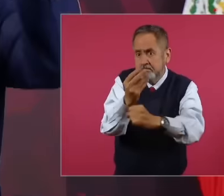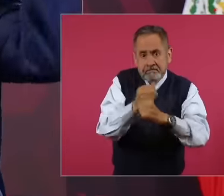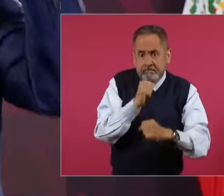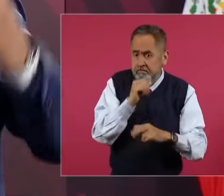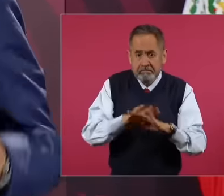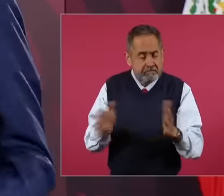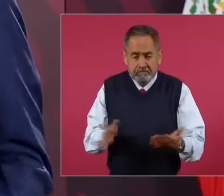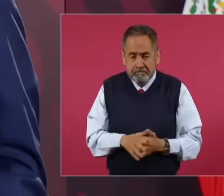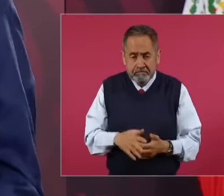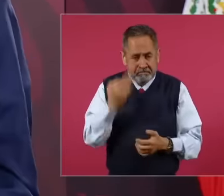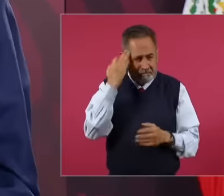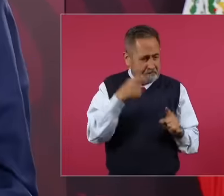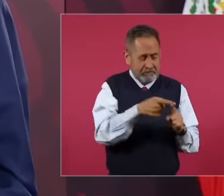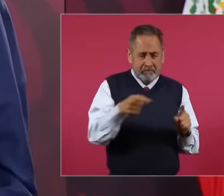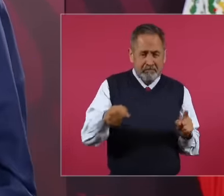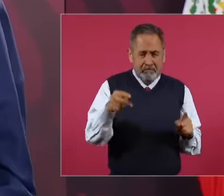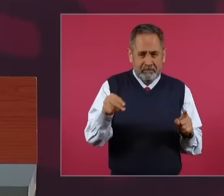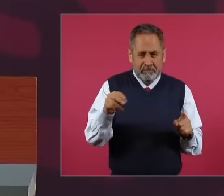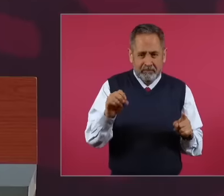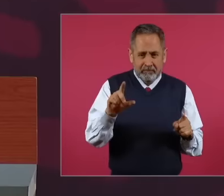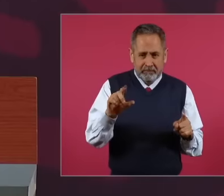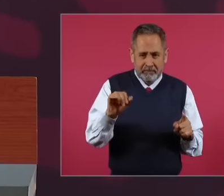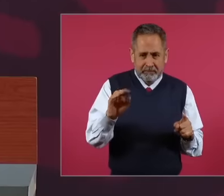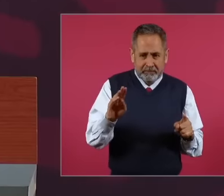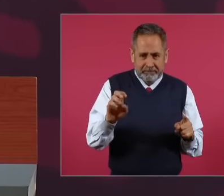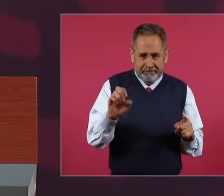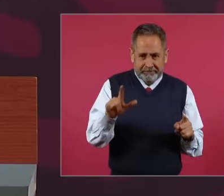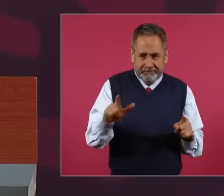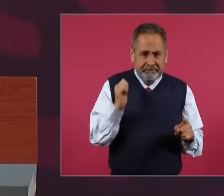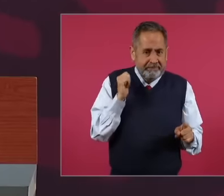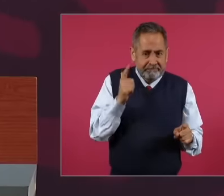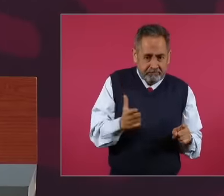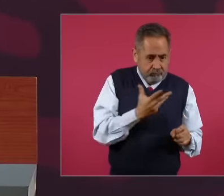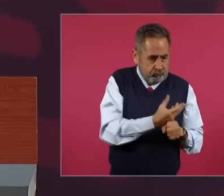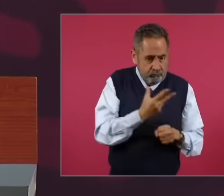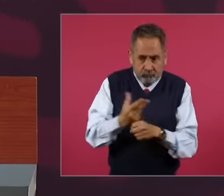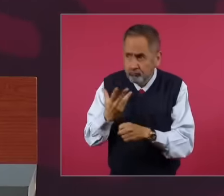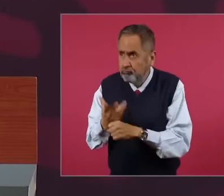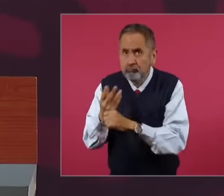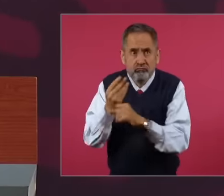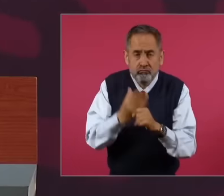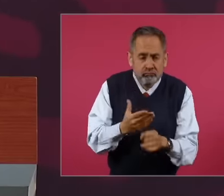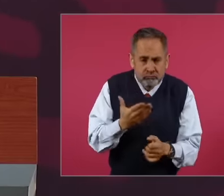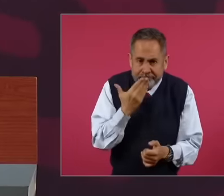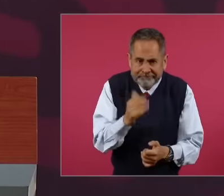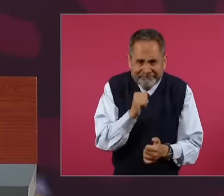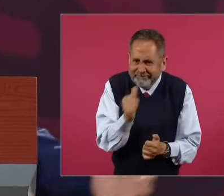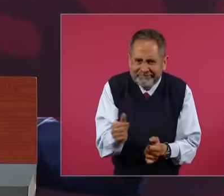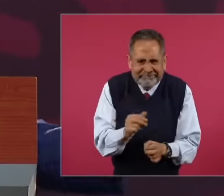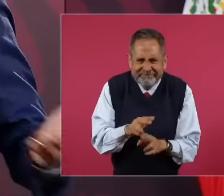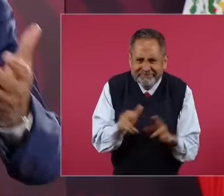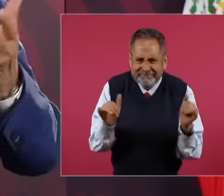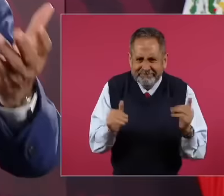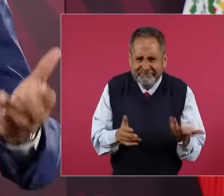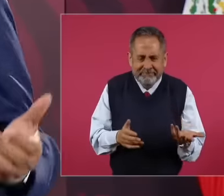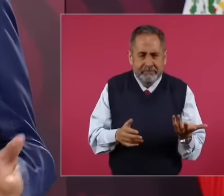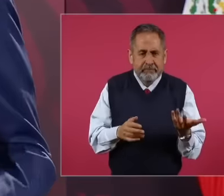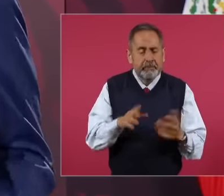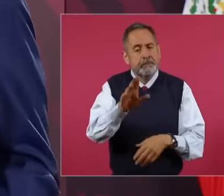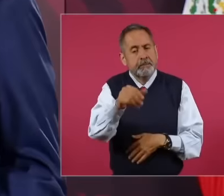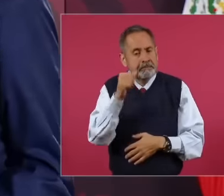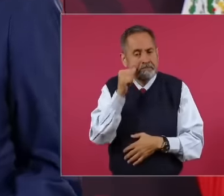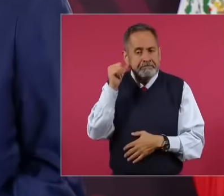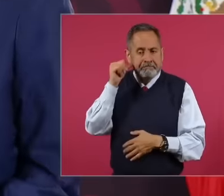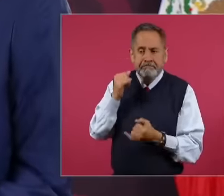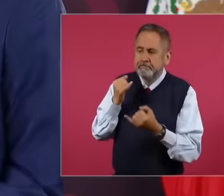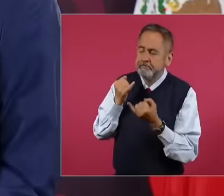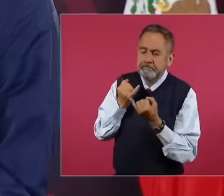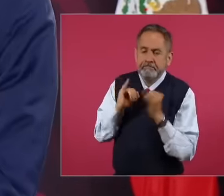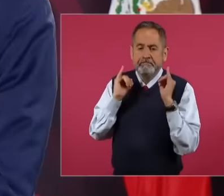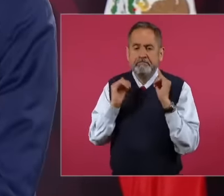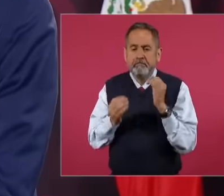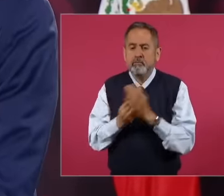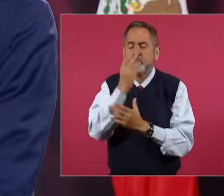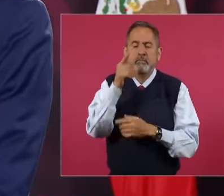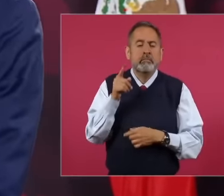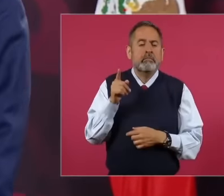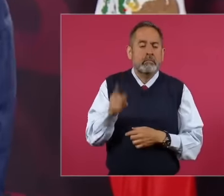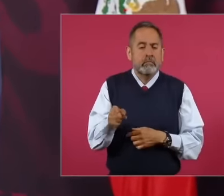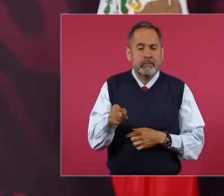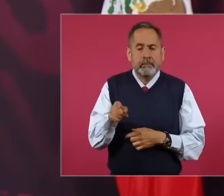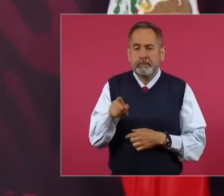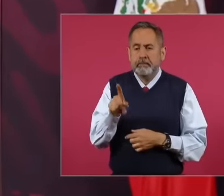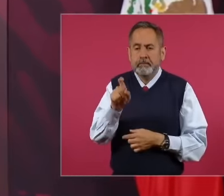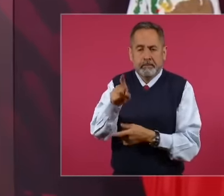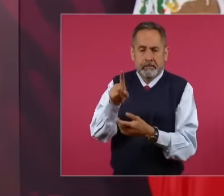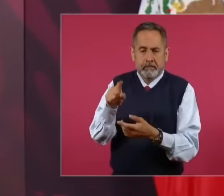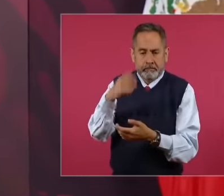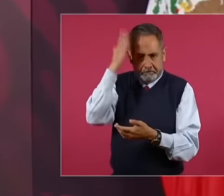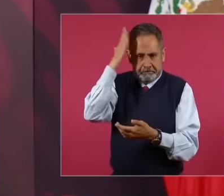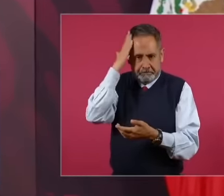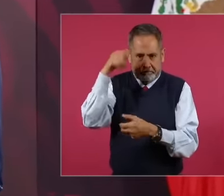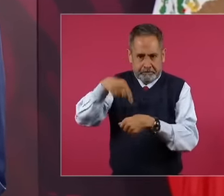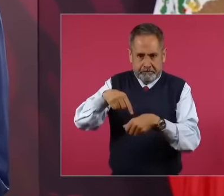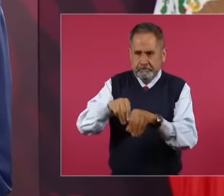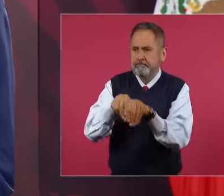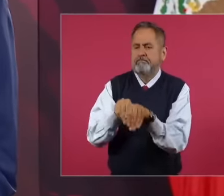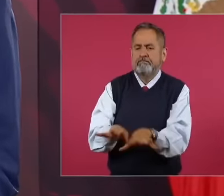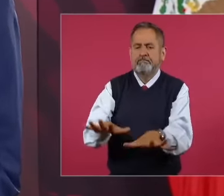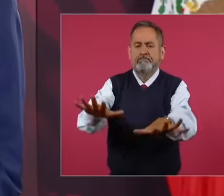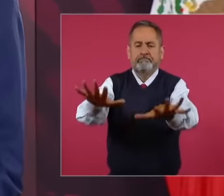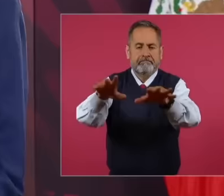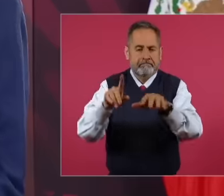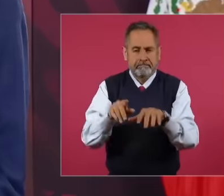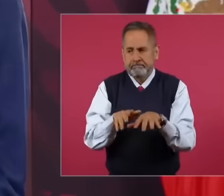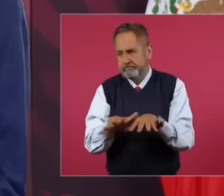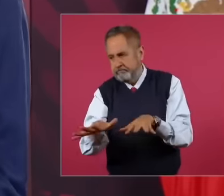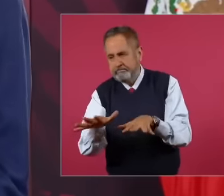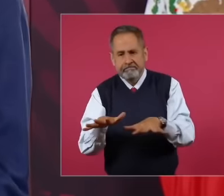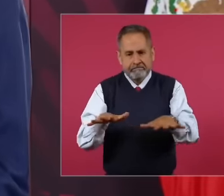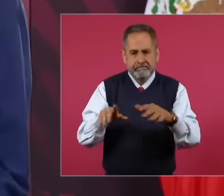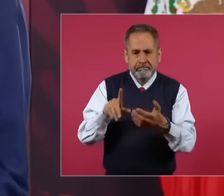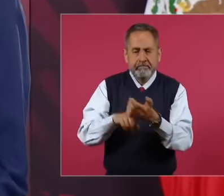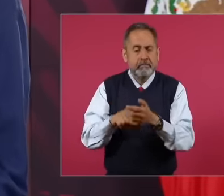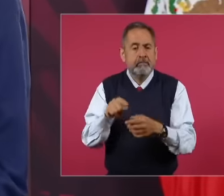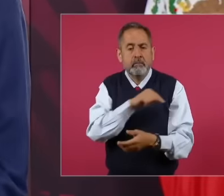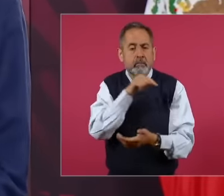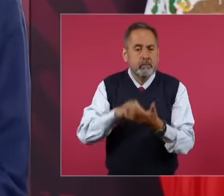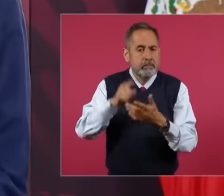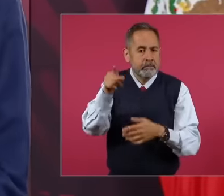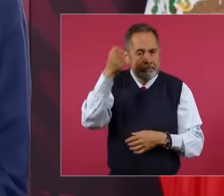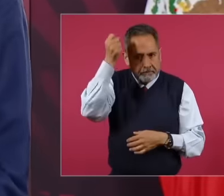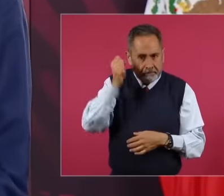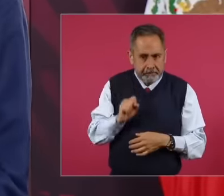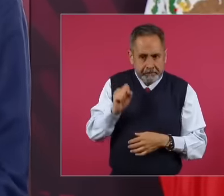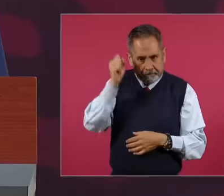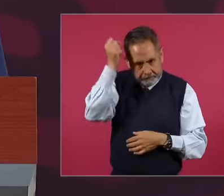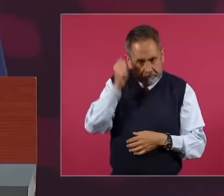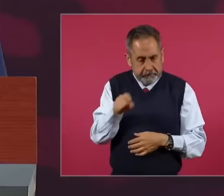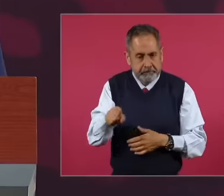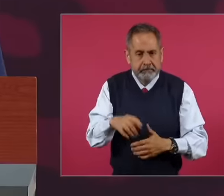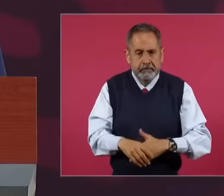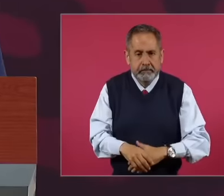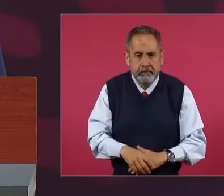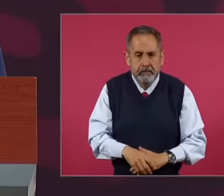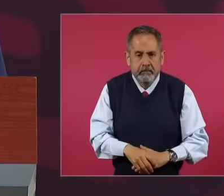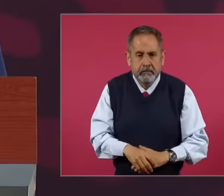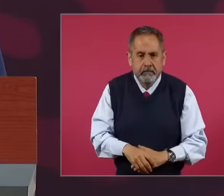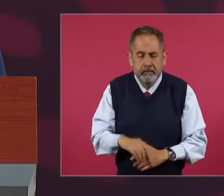neoliberal, yesterday we inaugurated an irrigation district in Sinaloa, 22,000